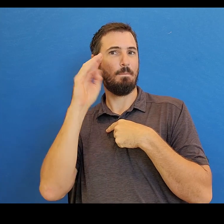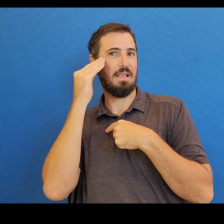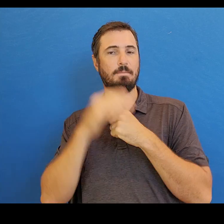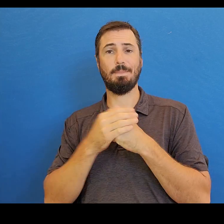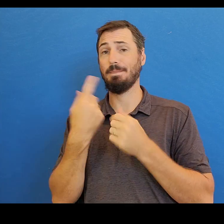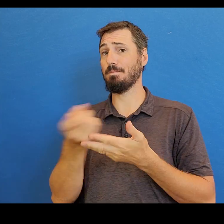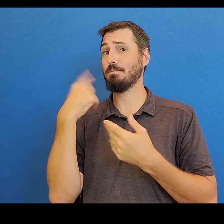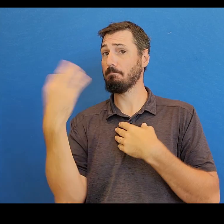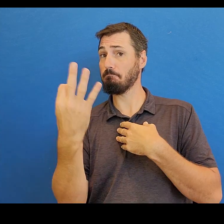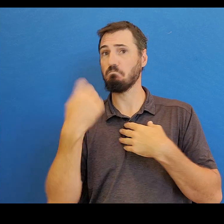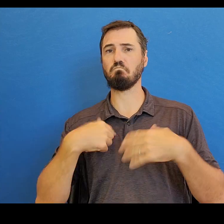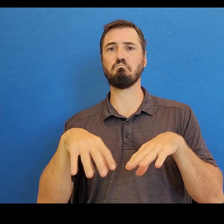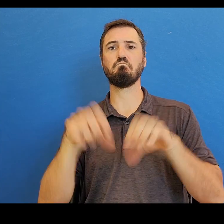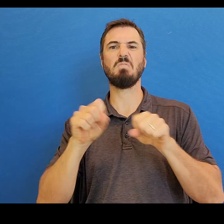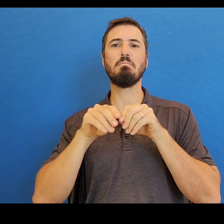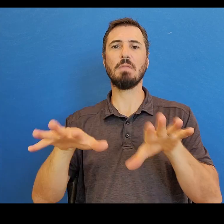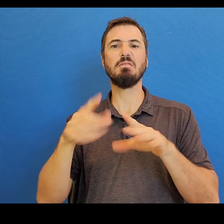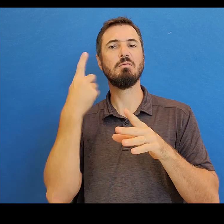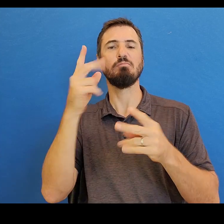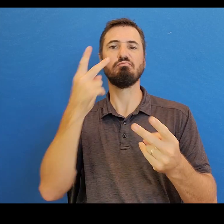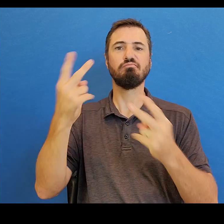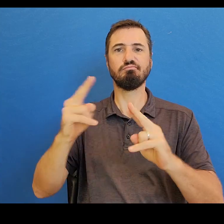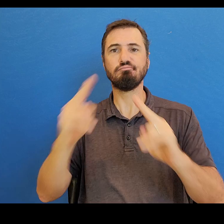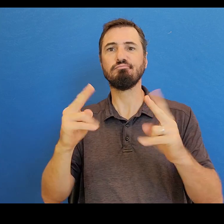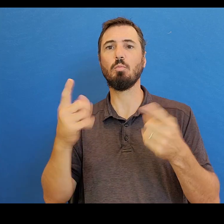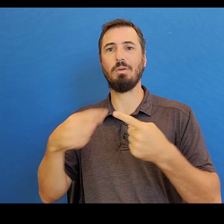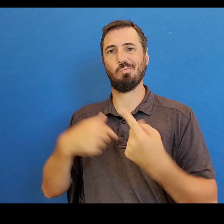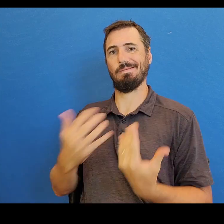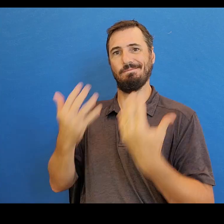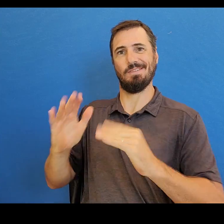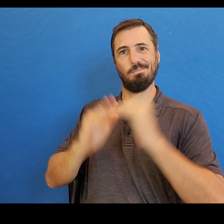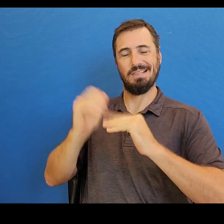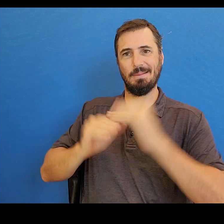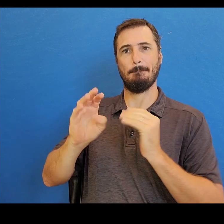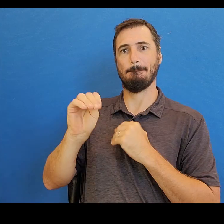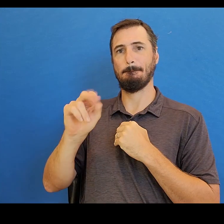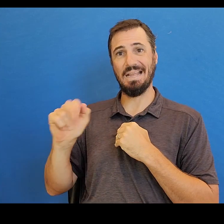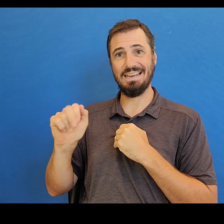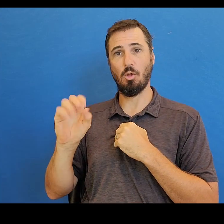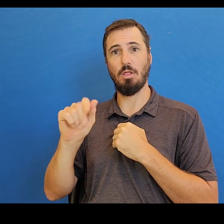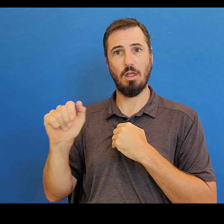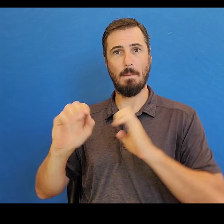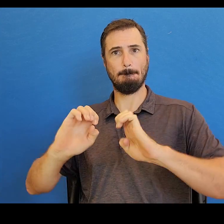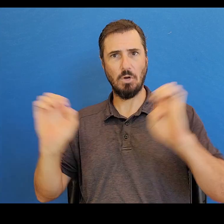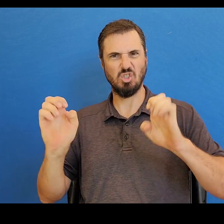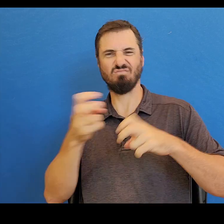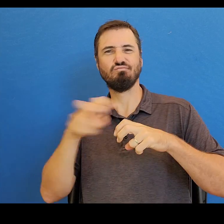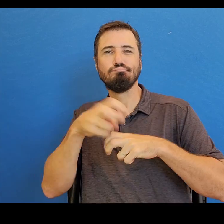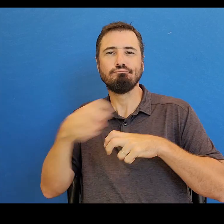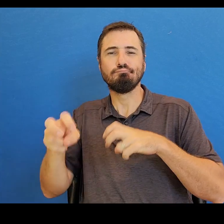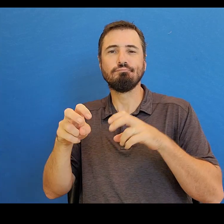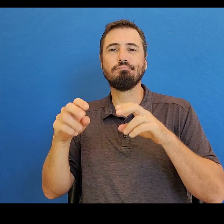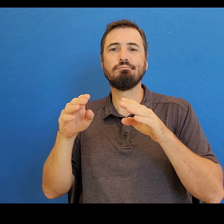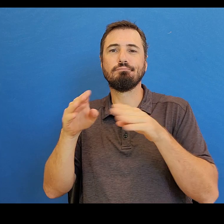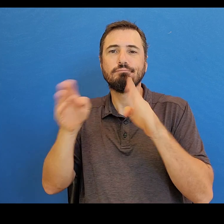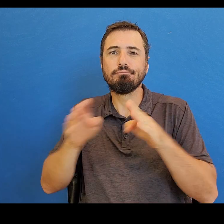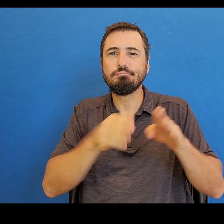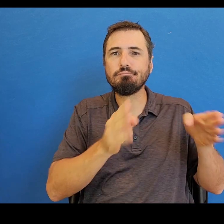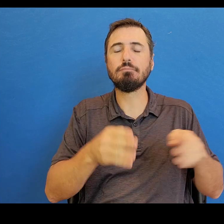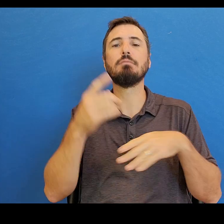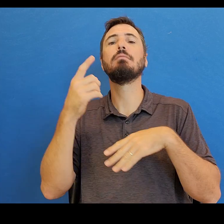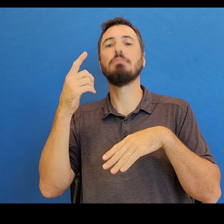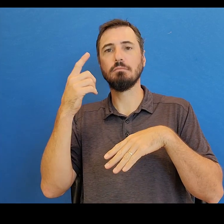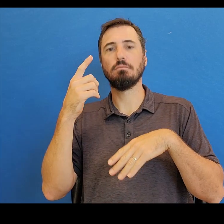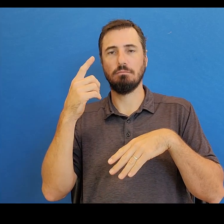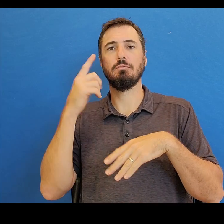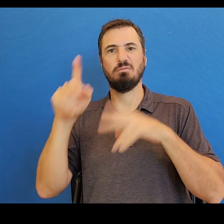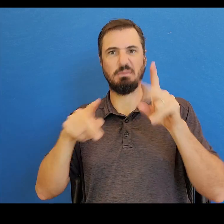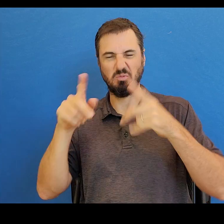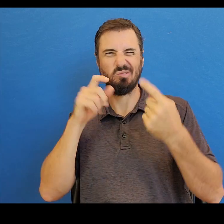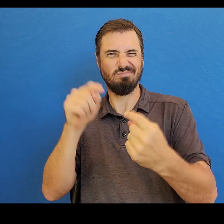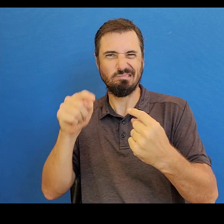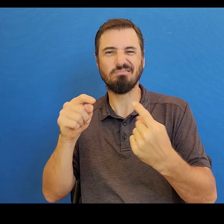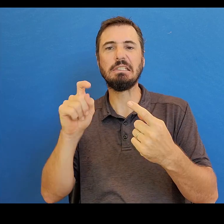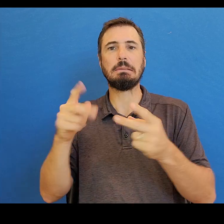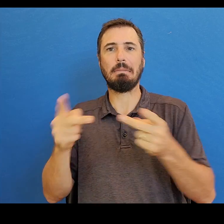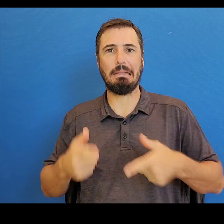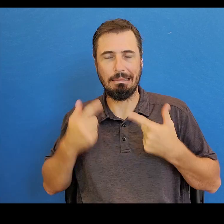Last week Friday, we held a blessing to commemorate the completion of the Mana Olana Emergency and Transitional Shelter Improvements project at Kaua‘i Economic Opportunity in